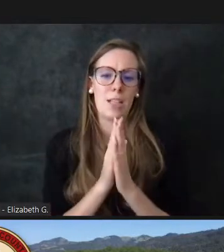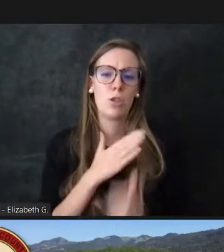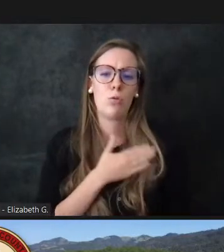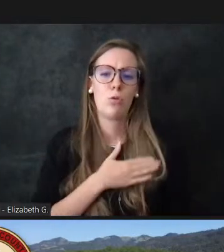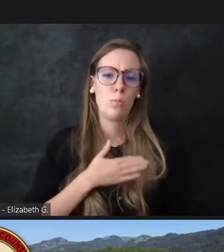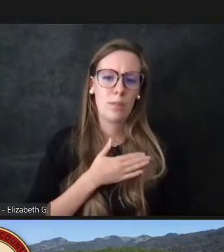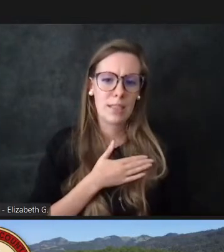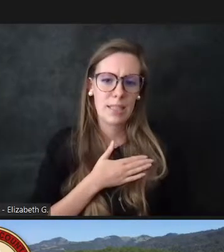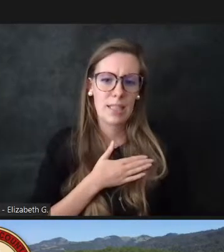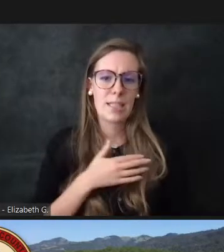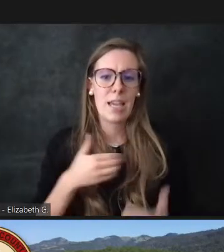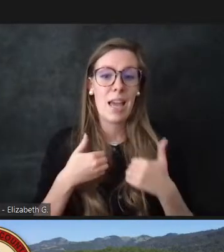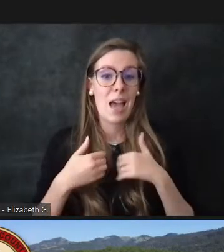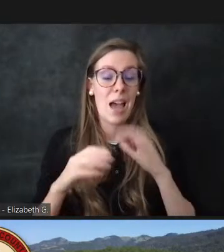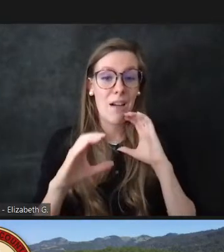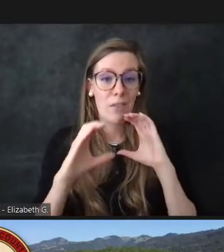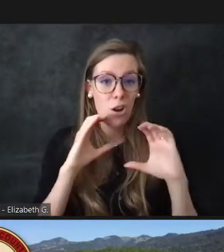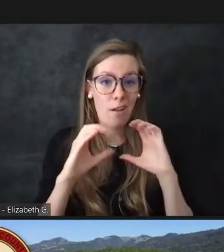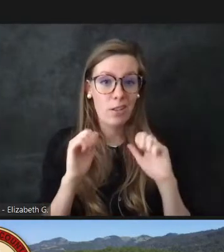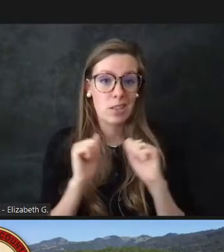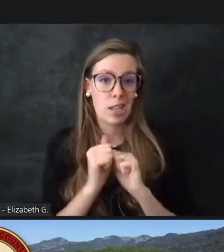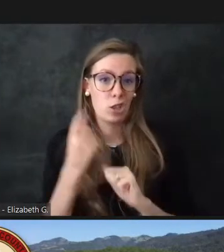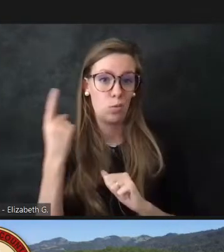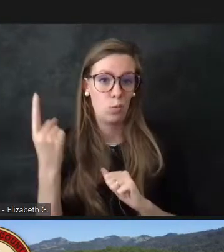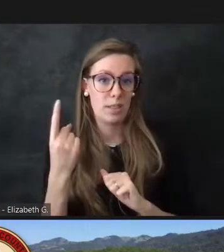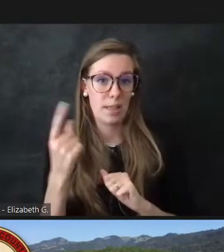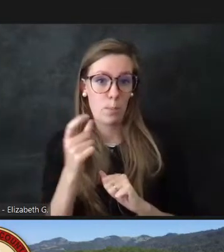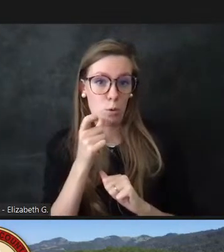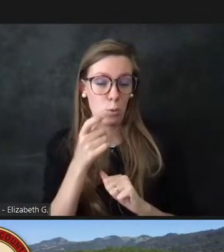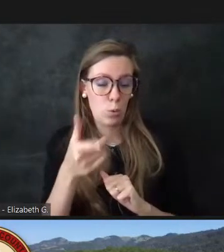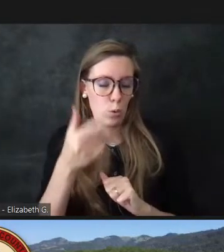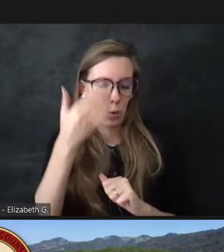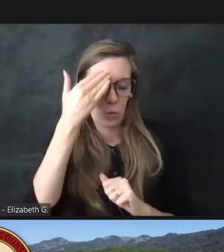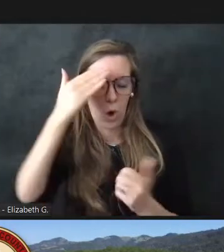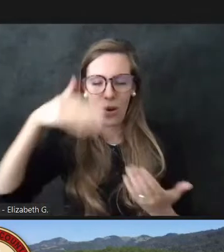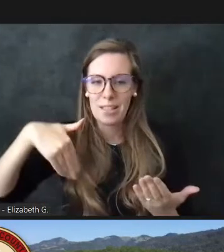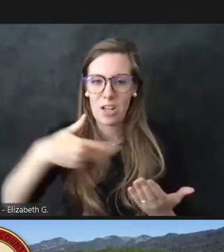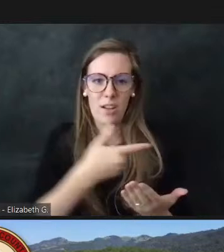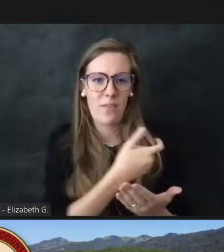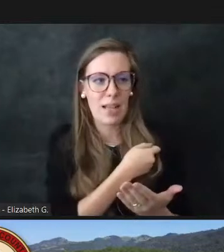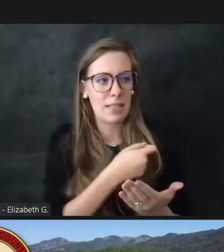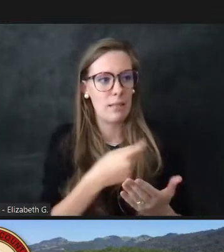who, you know, if who is not vaccinated and just share your experience to them.